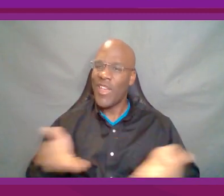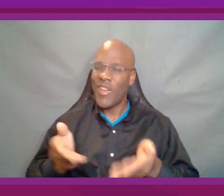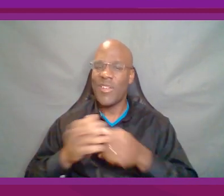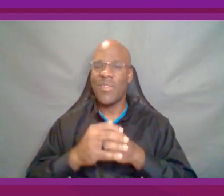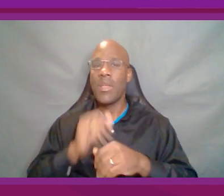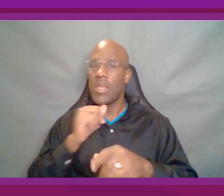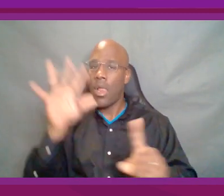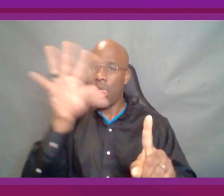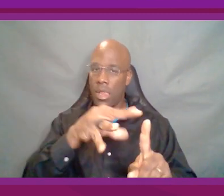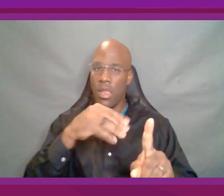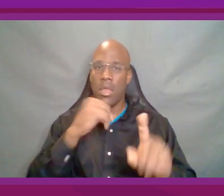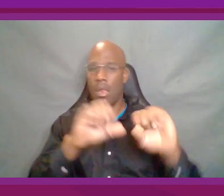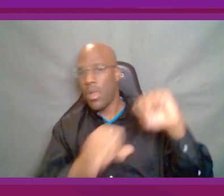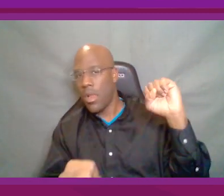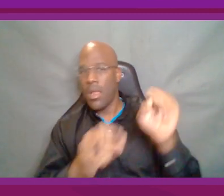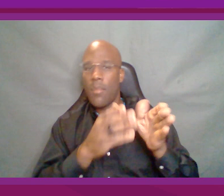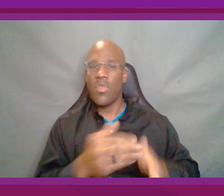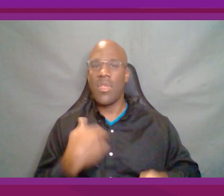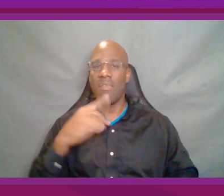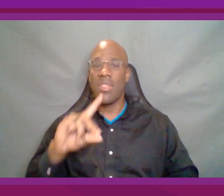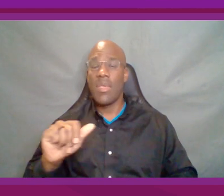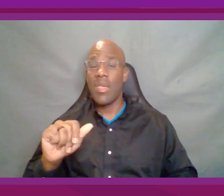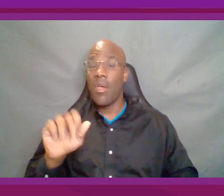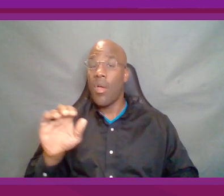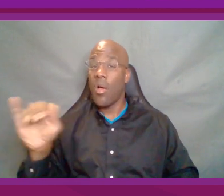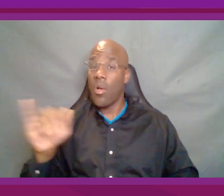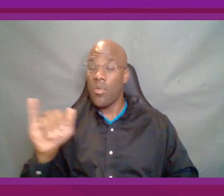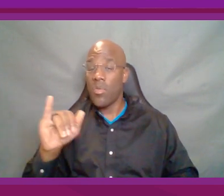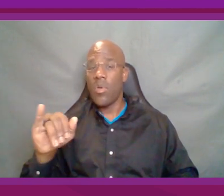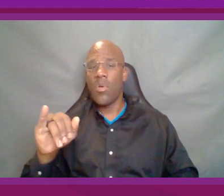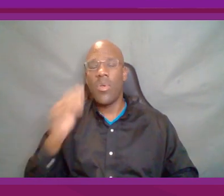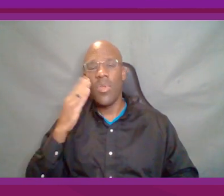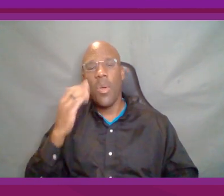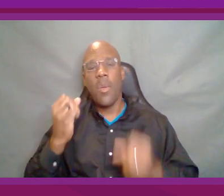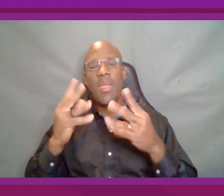and it also creates that an environment for those who have -- the word people use a lot is a